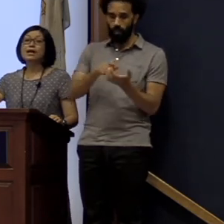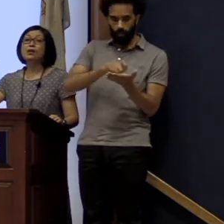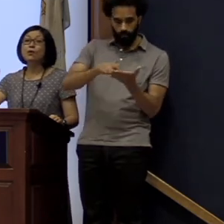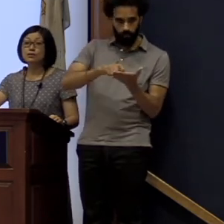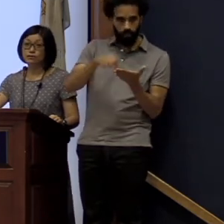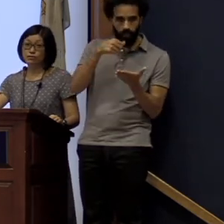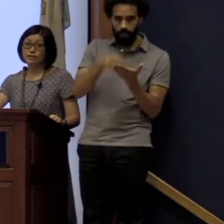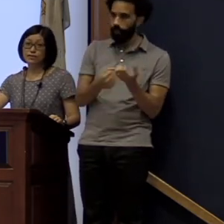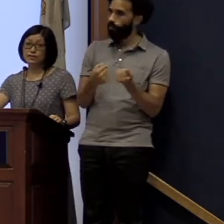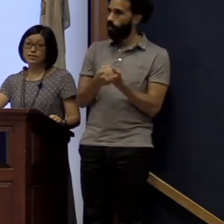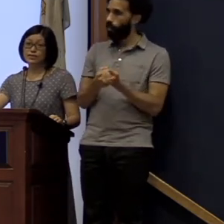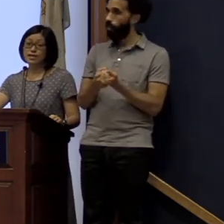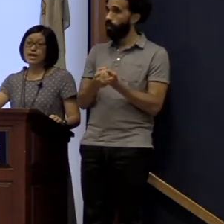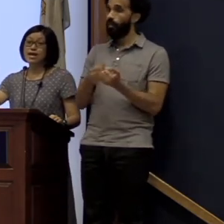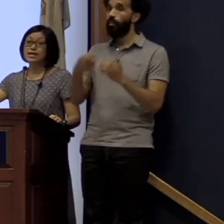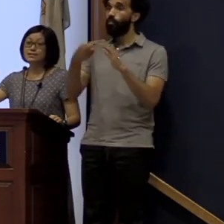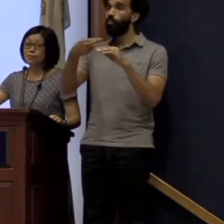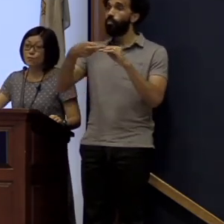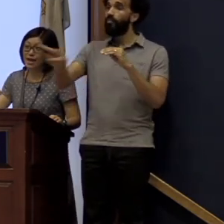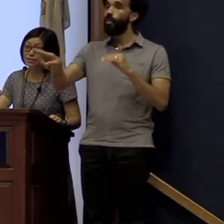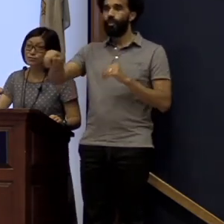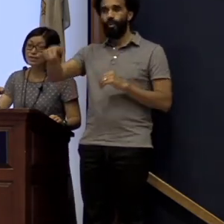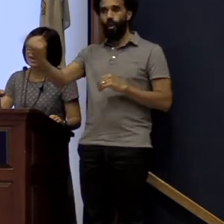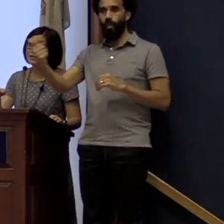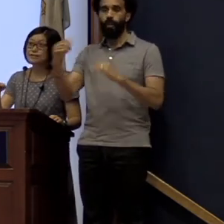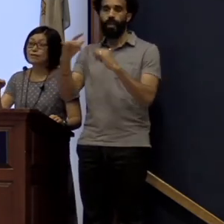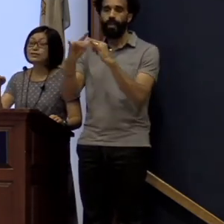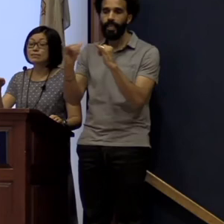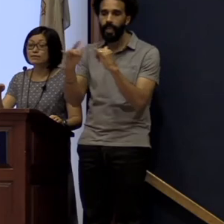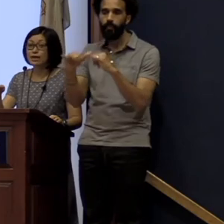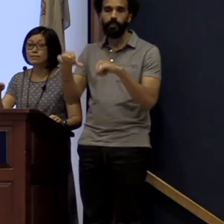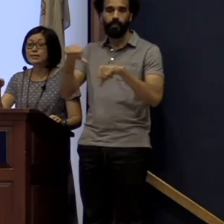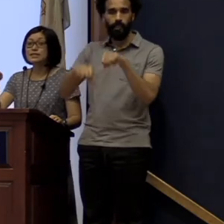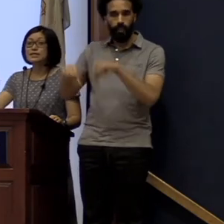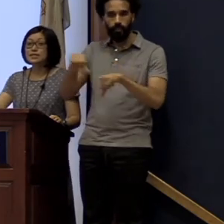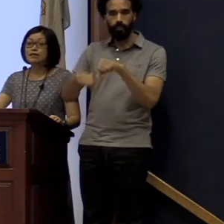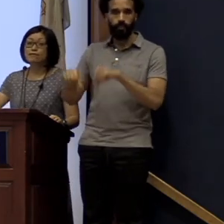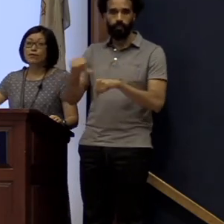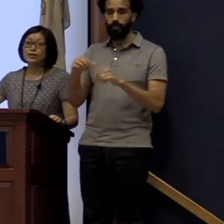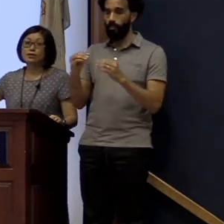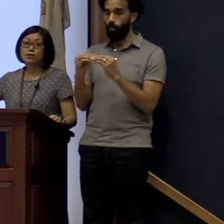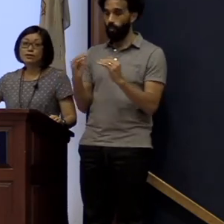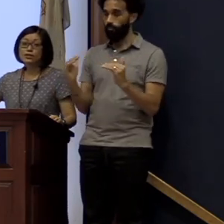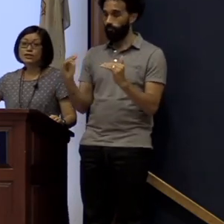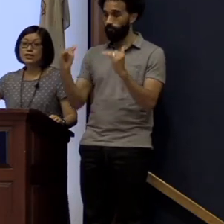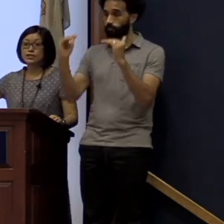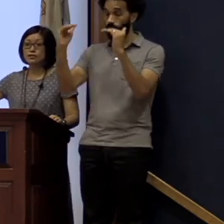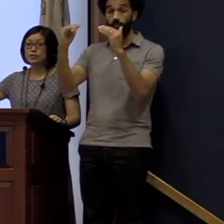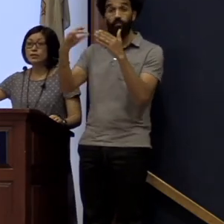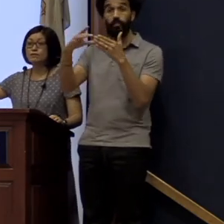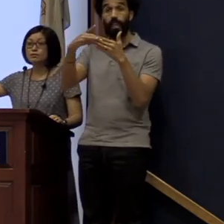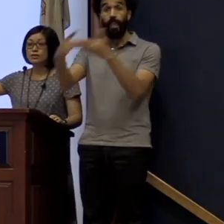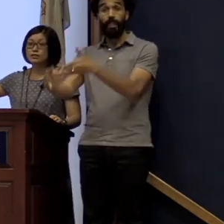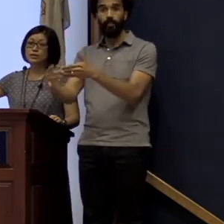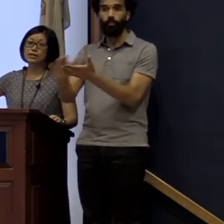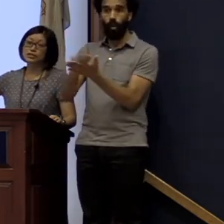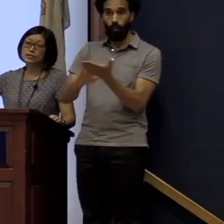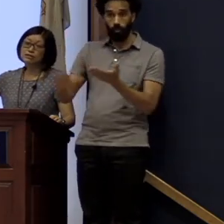Local universities as a way to then for some of them start a four-year college in engineering We have two kids who are in engineering